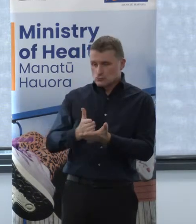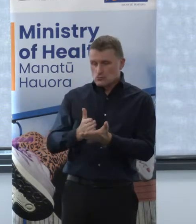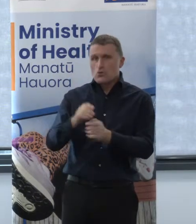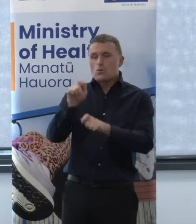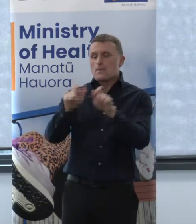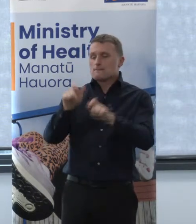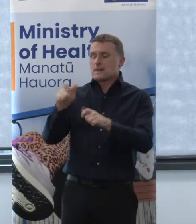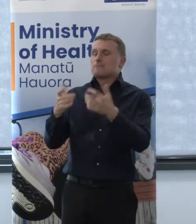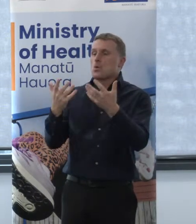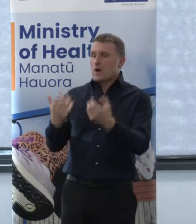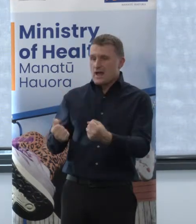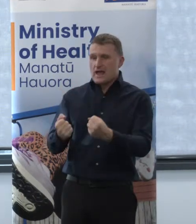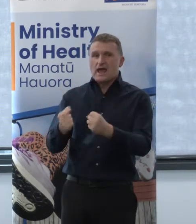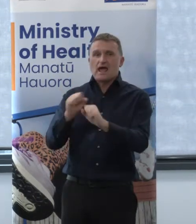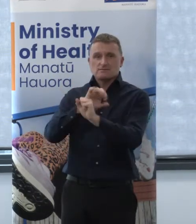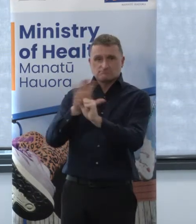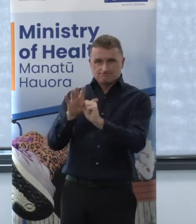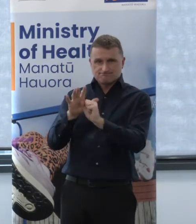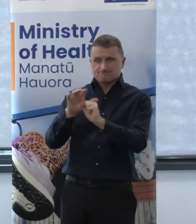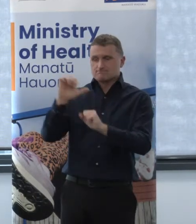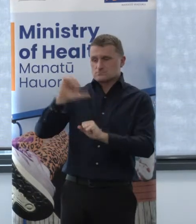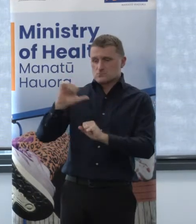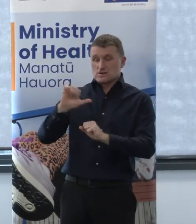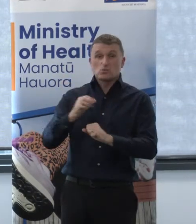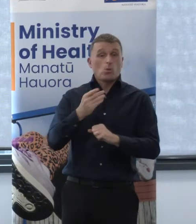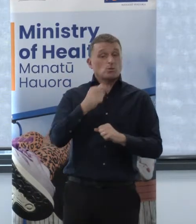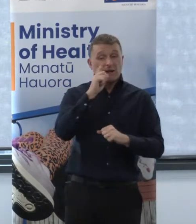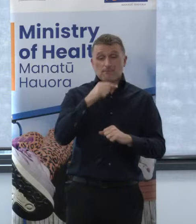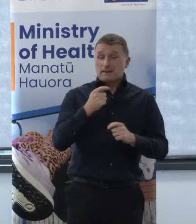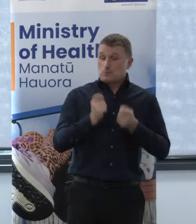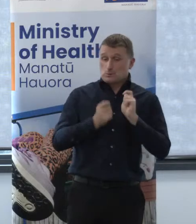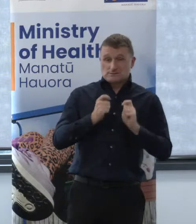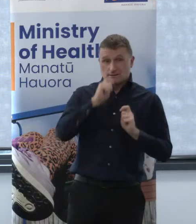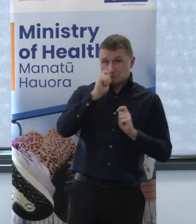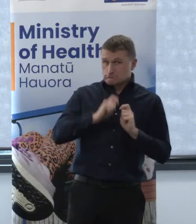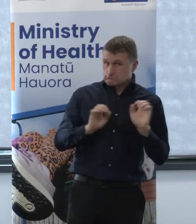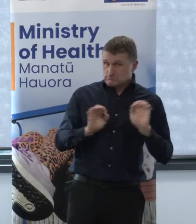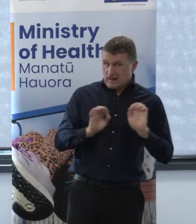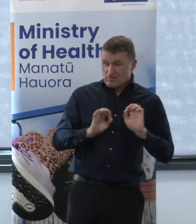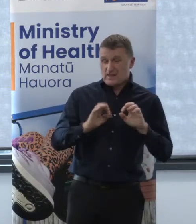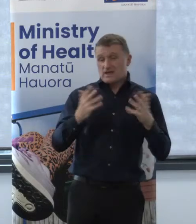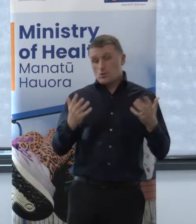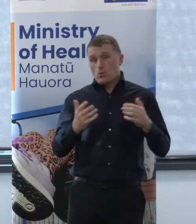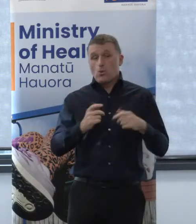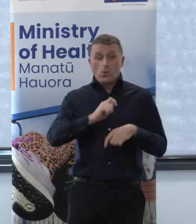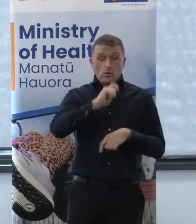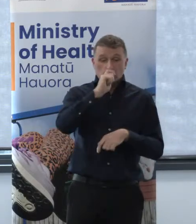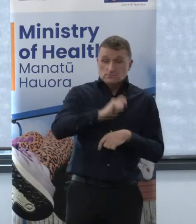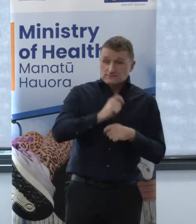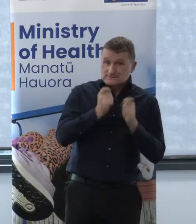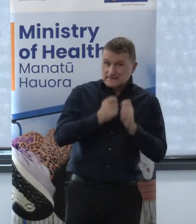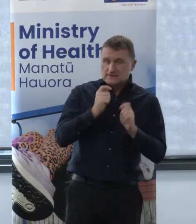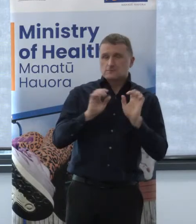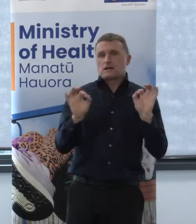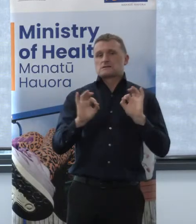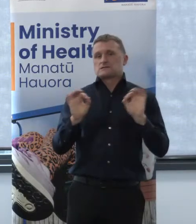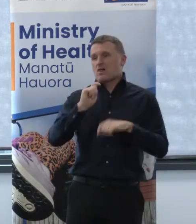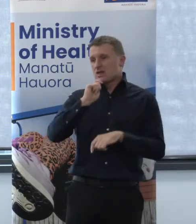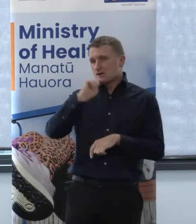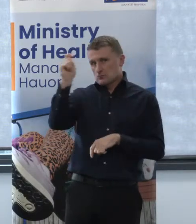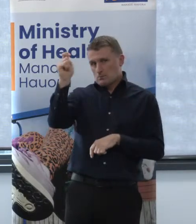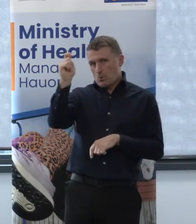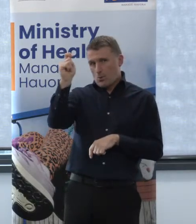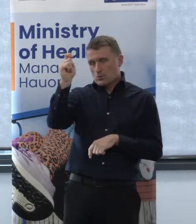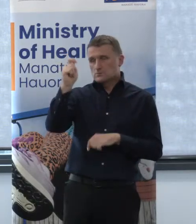We know that those other true